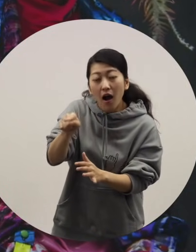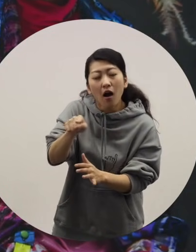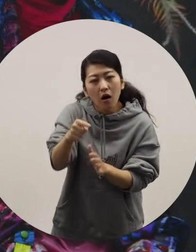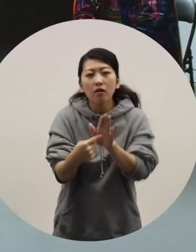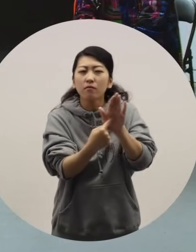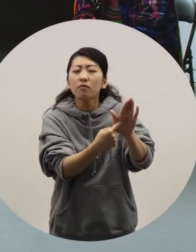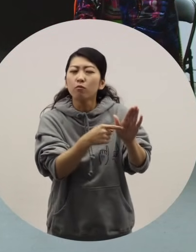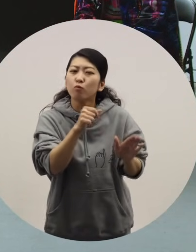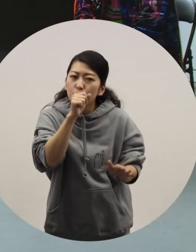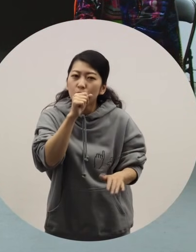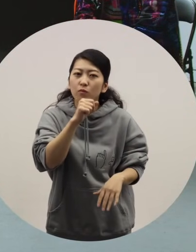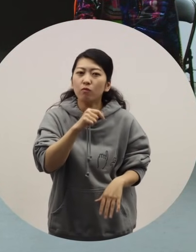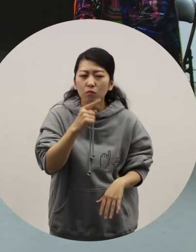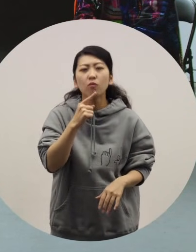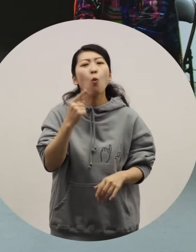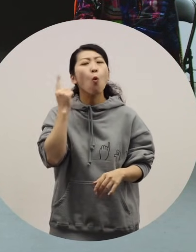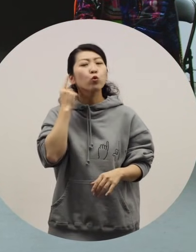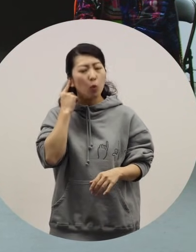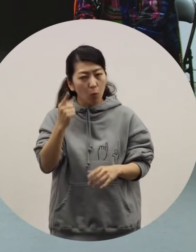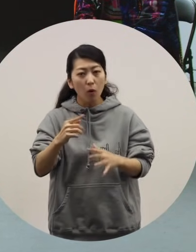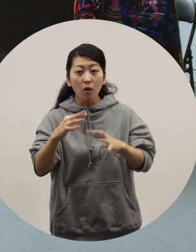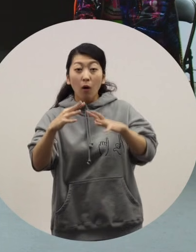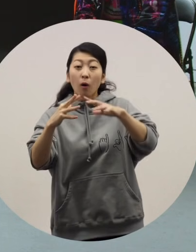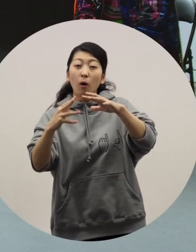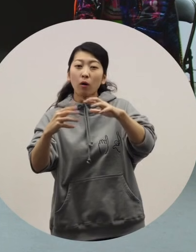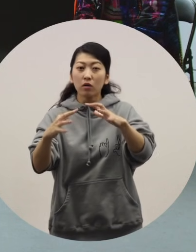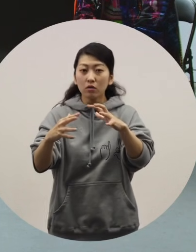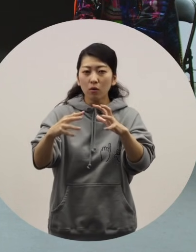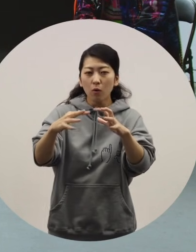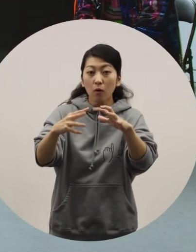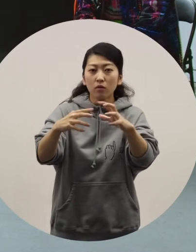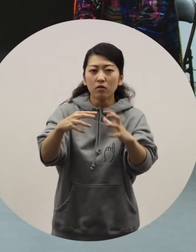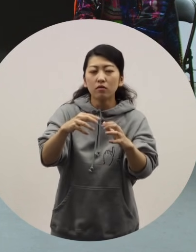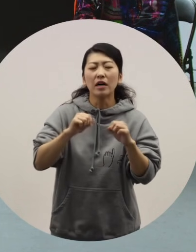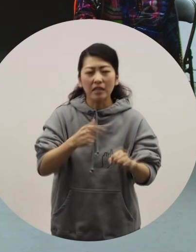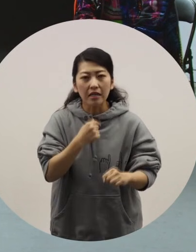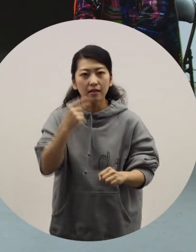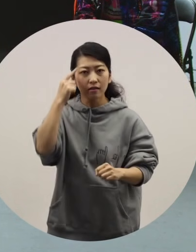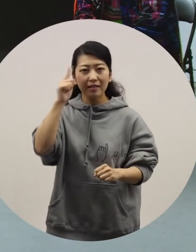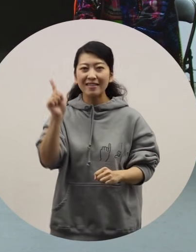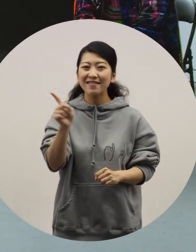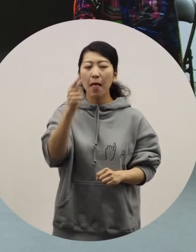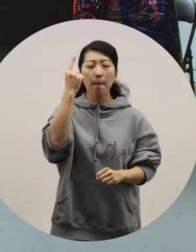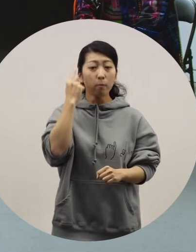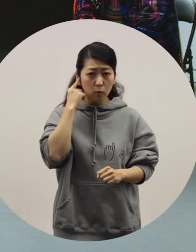I wanted to express all that with music. [Ochiai] It's a cool sound made from a good combination